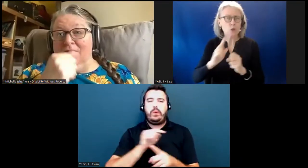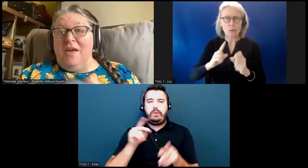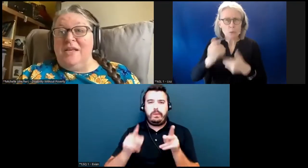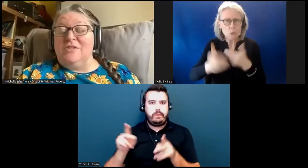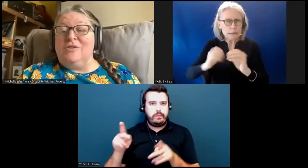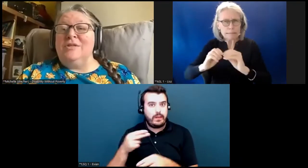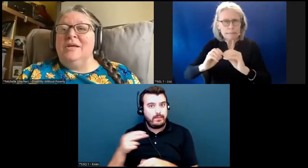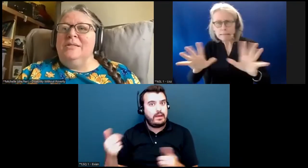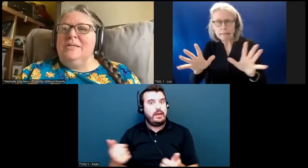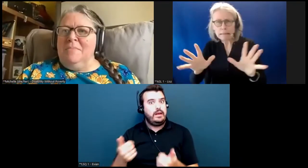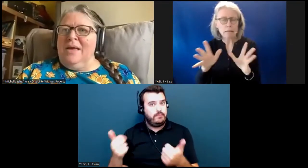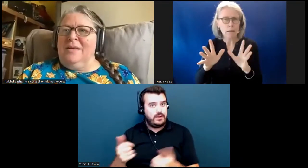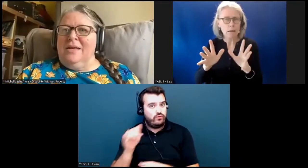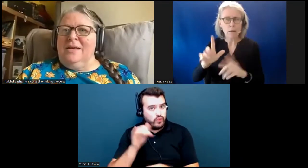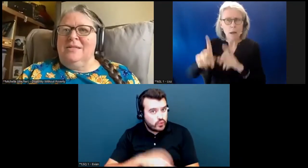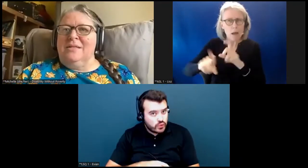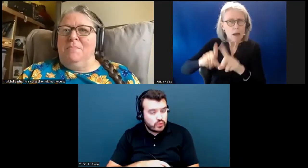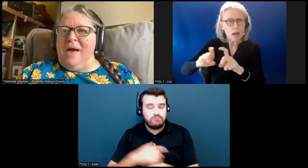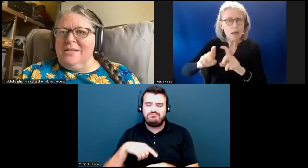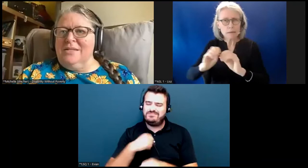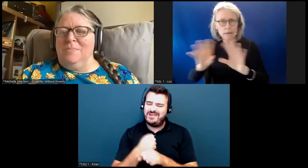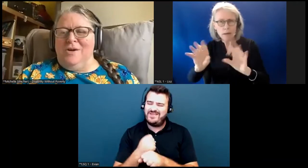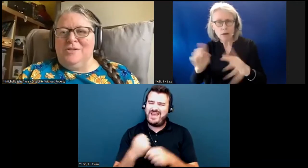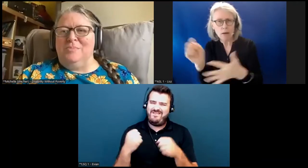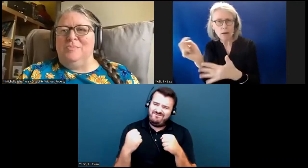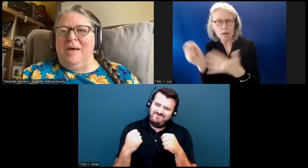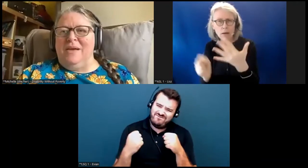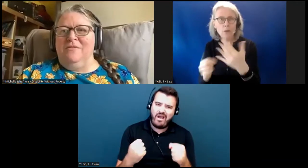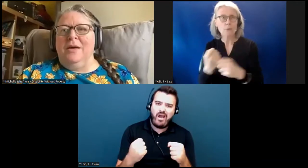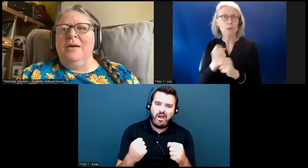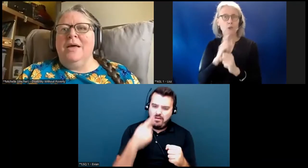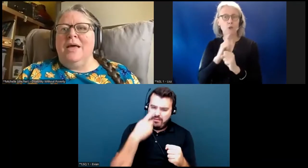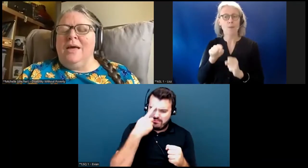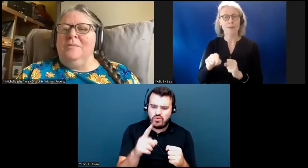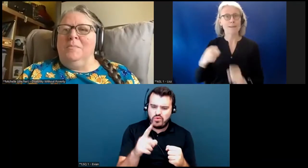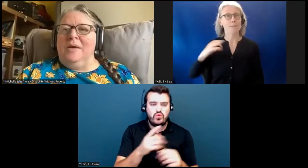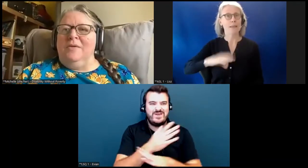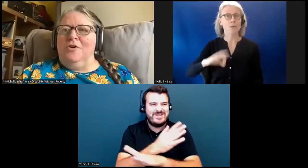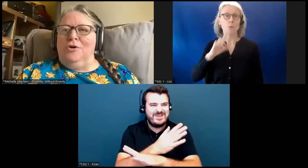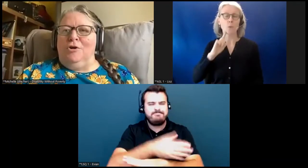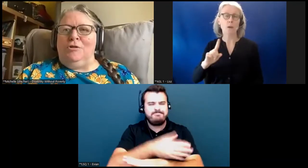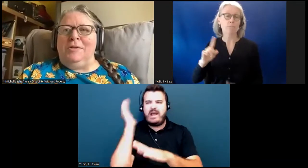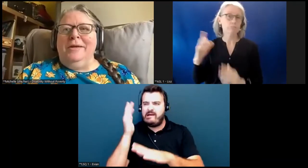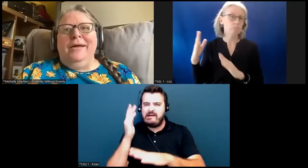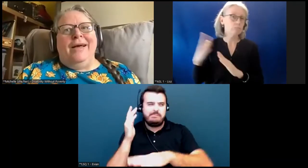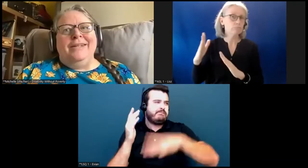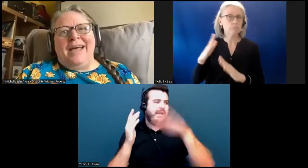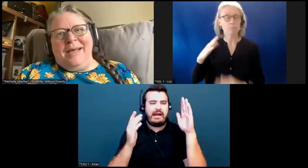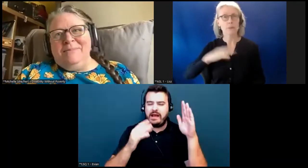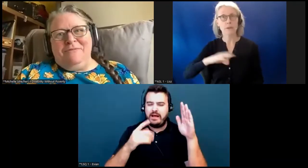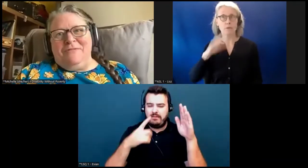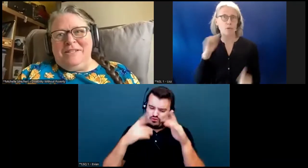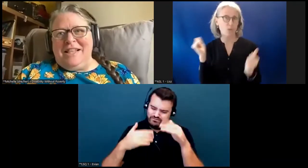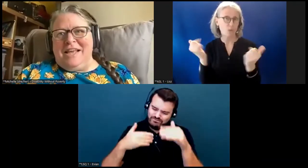FACE US TO MAKE THIS THE BEST POSSIBLE BENEFIT IT CAN BE FOR ALL. AT TIMES IT FEELS LIKE